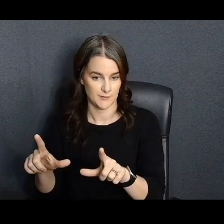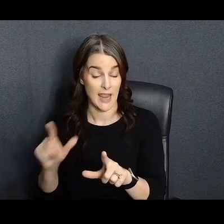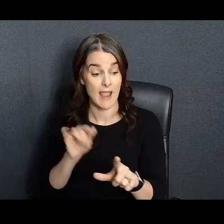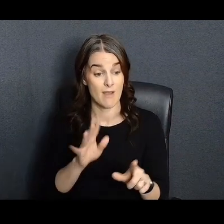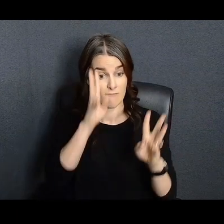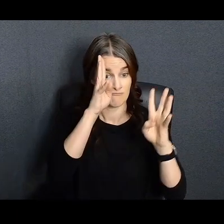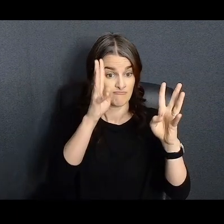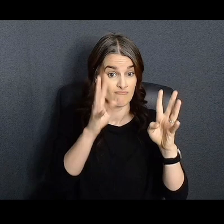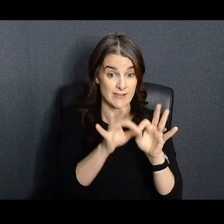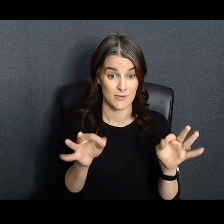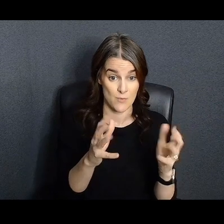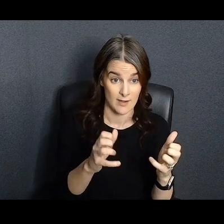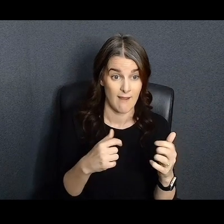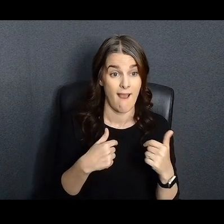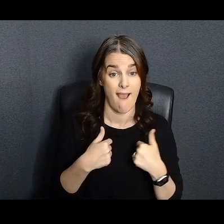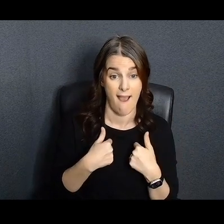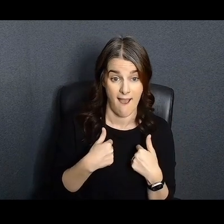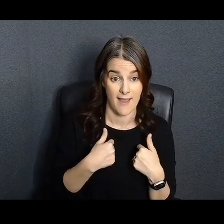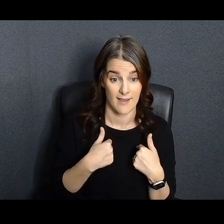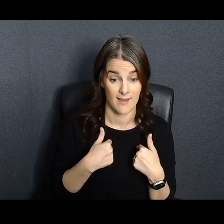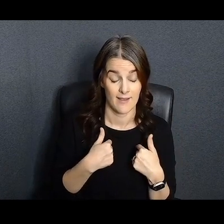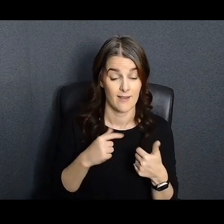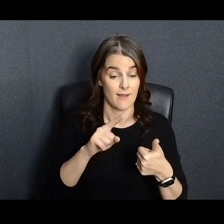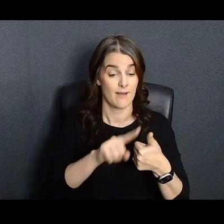will click on the I. I'll click on the next word.